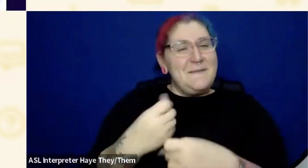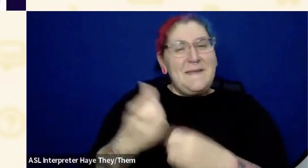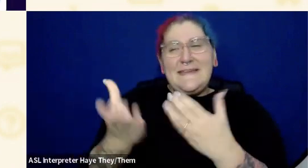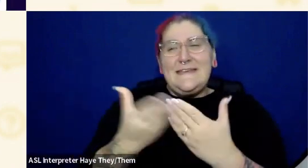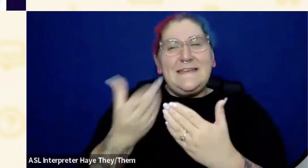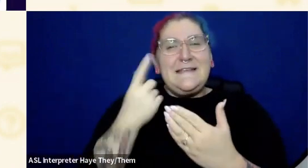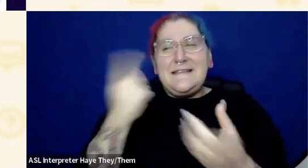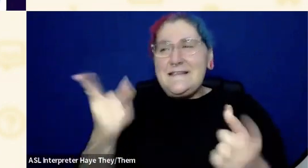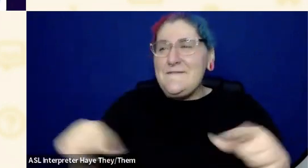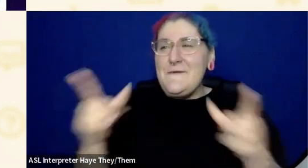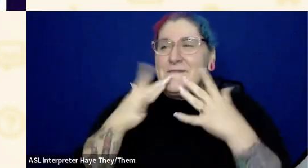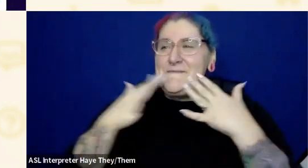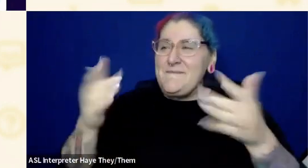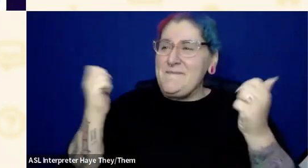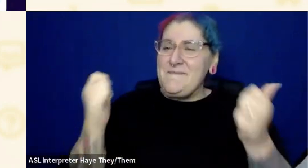So even though we do have placeholders,